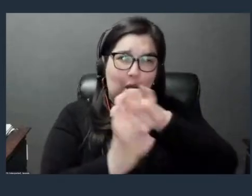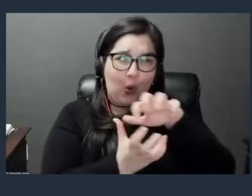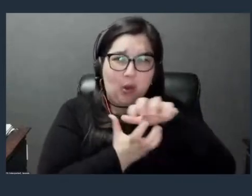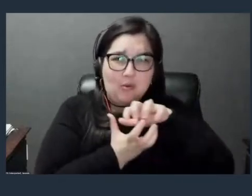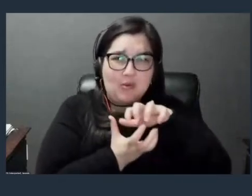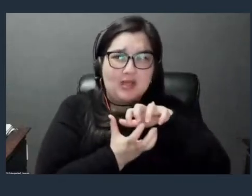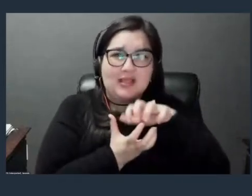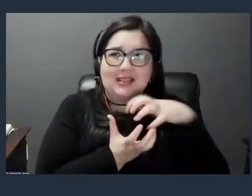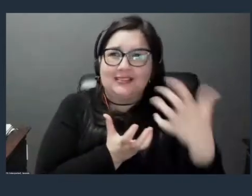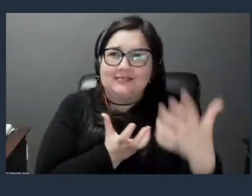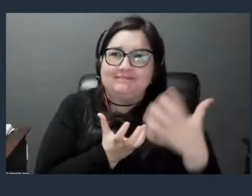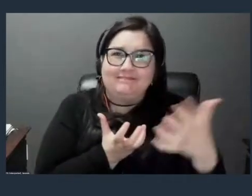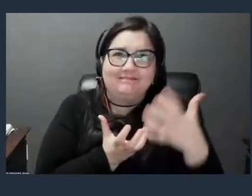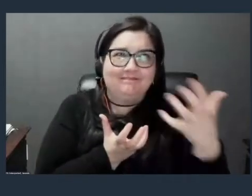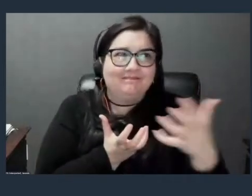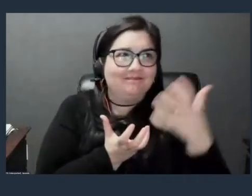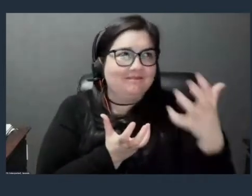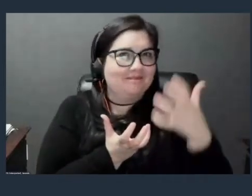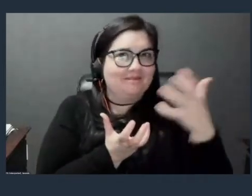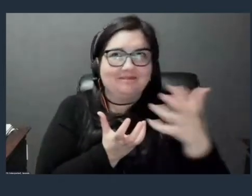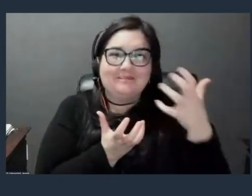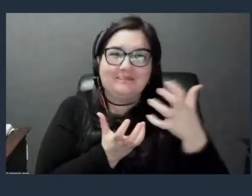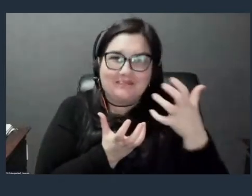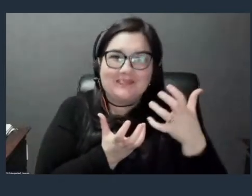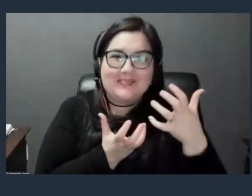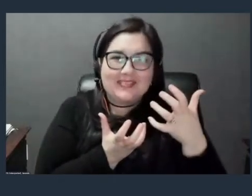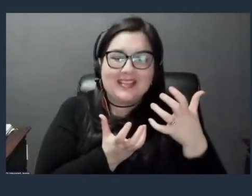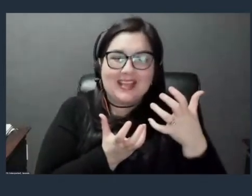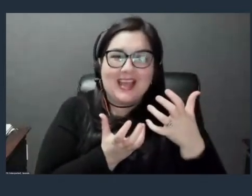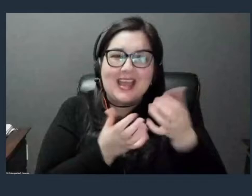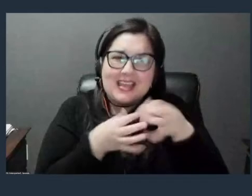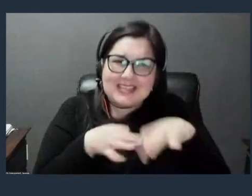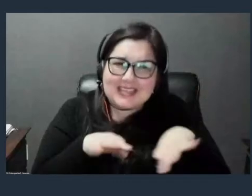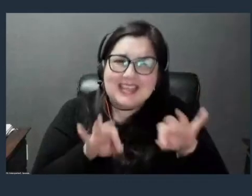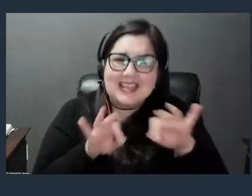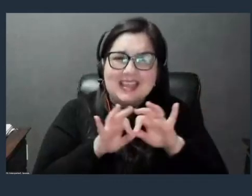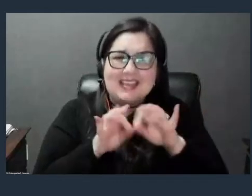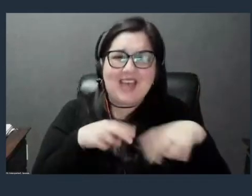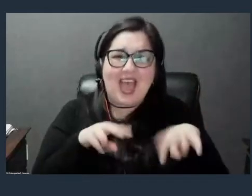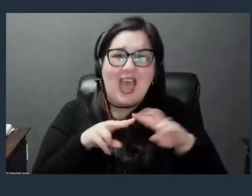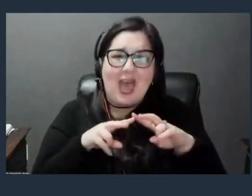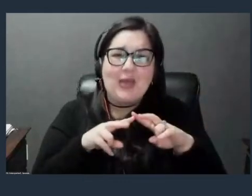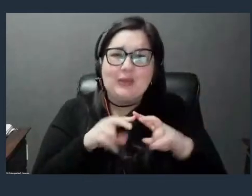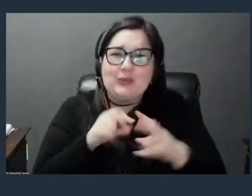Global key value store for data objects, right? And those names of objects